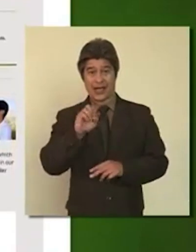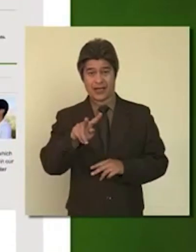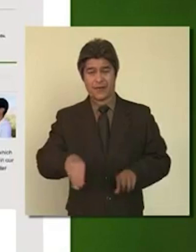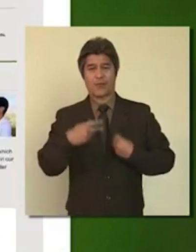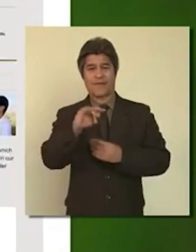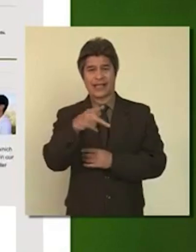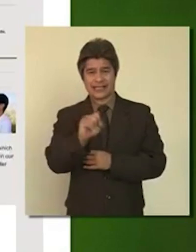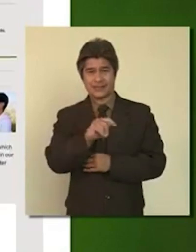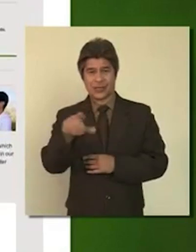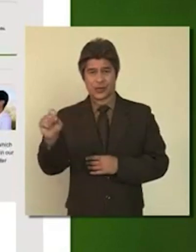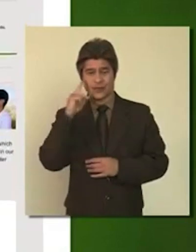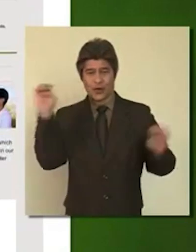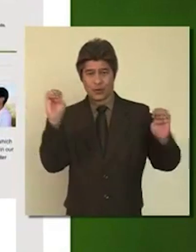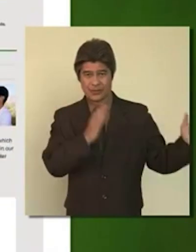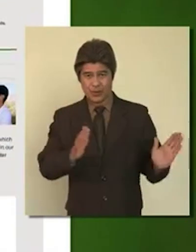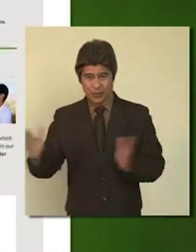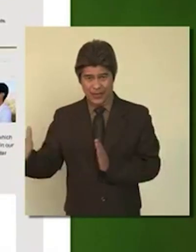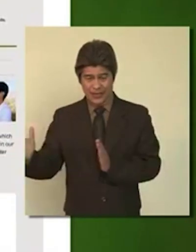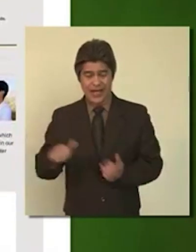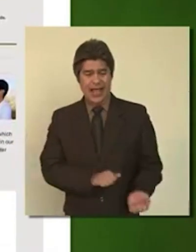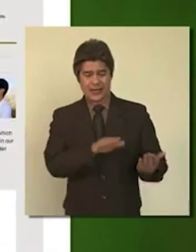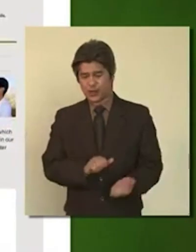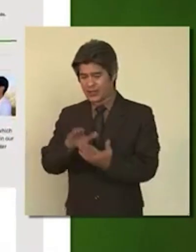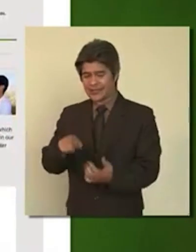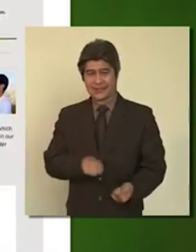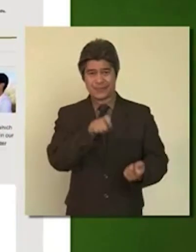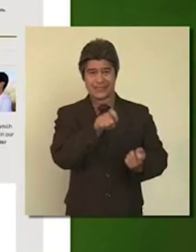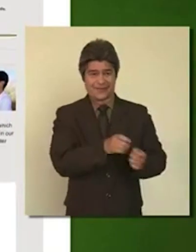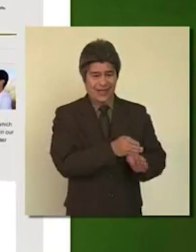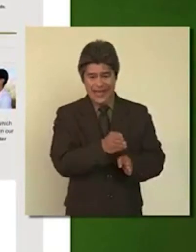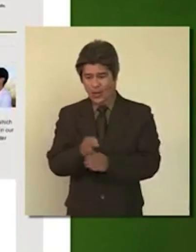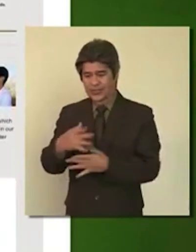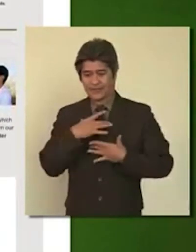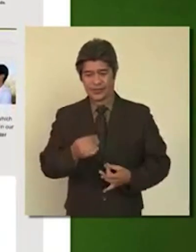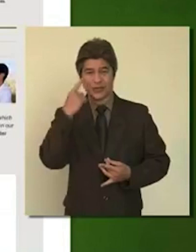emergency preparedness that address specific areas of interest to Native Americans and Alaska Natives.